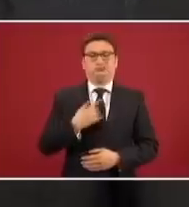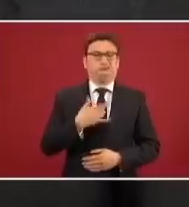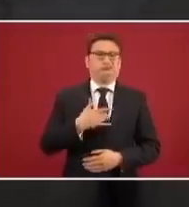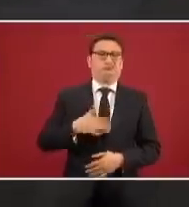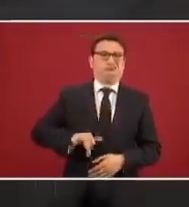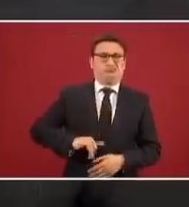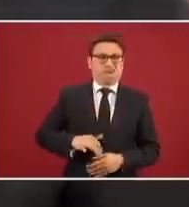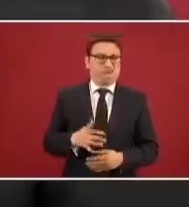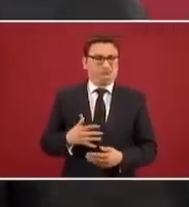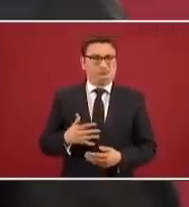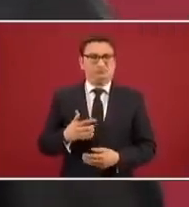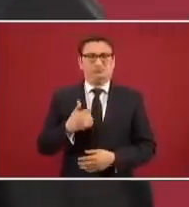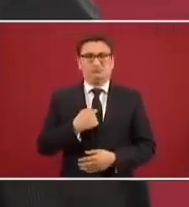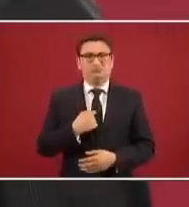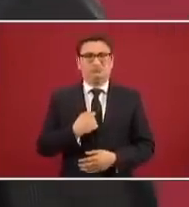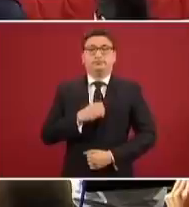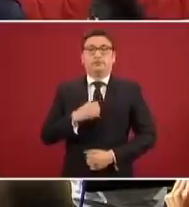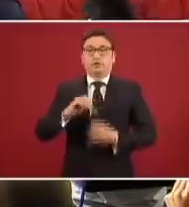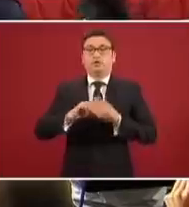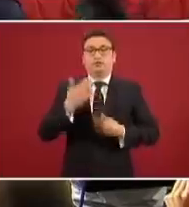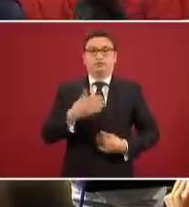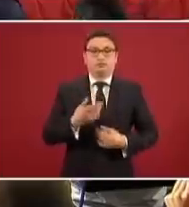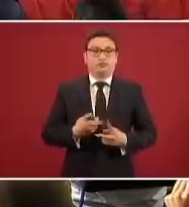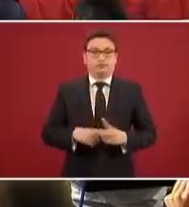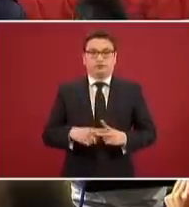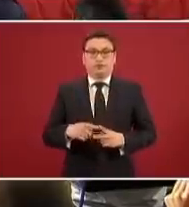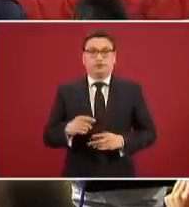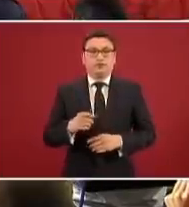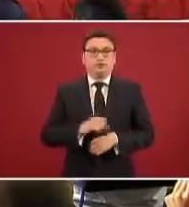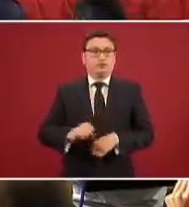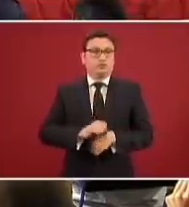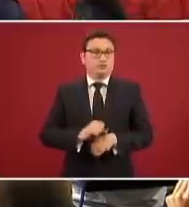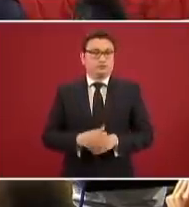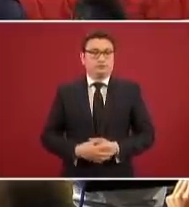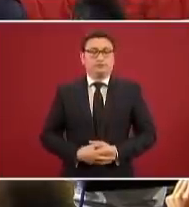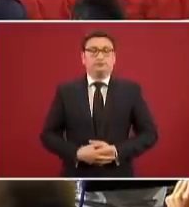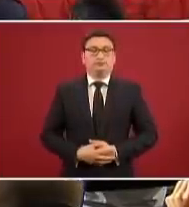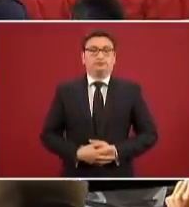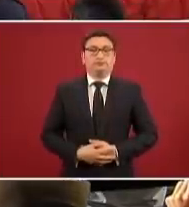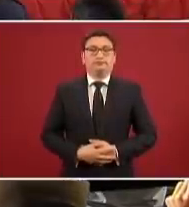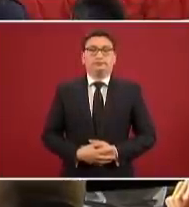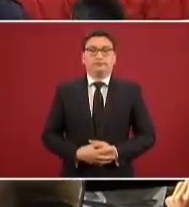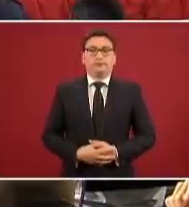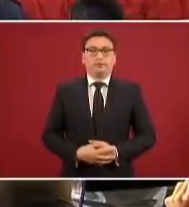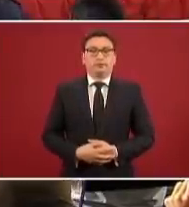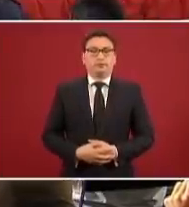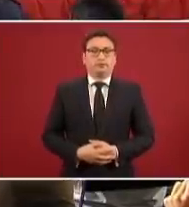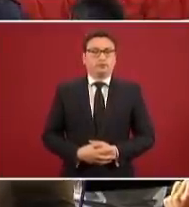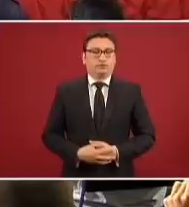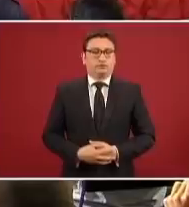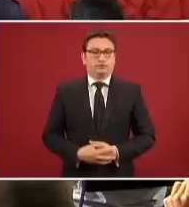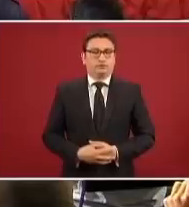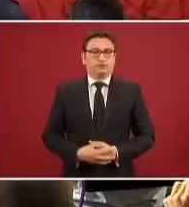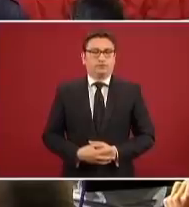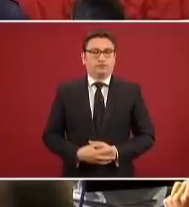and for whom not